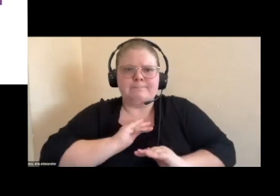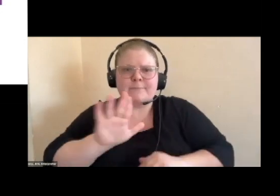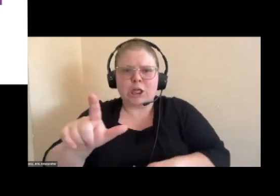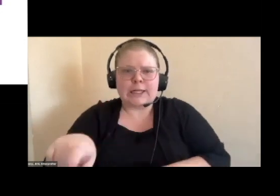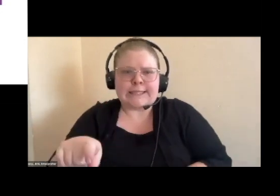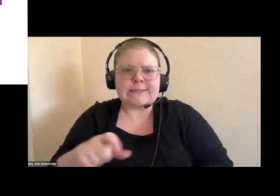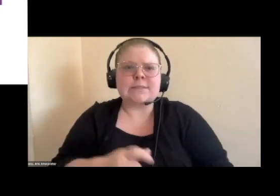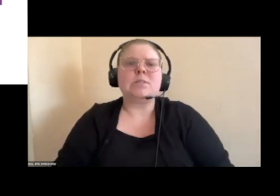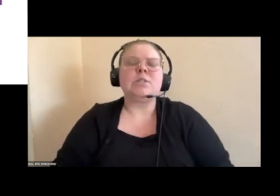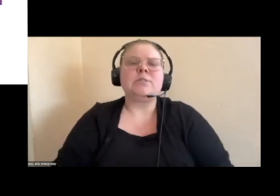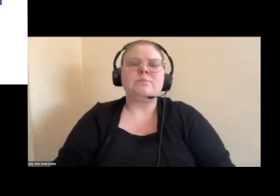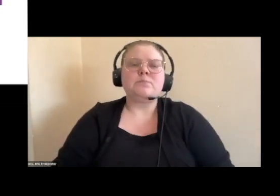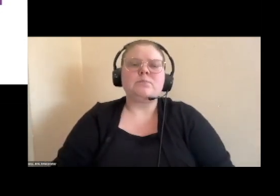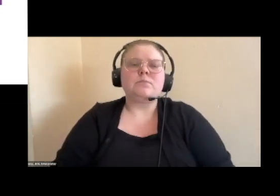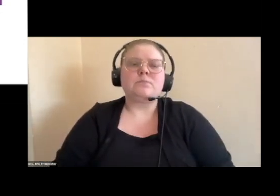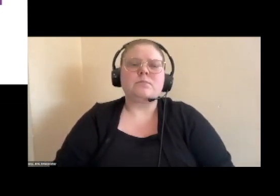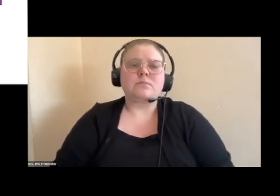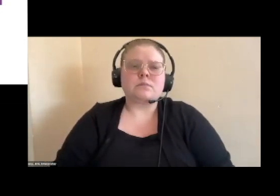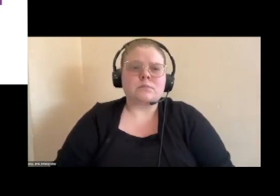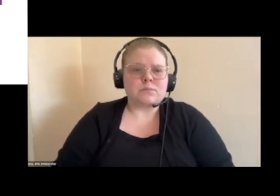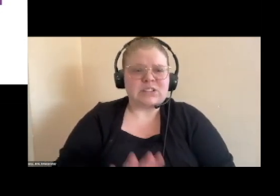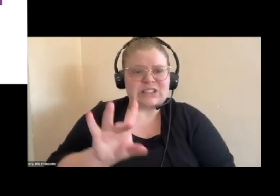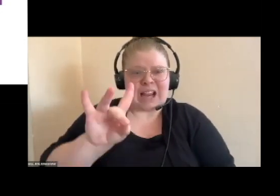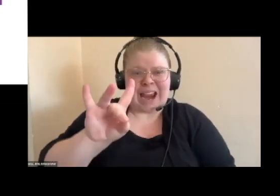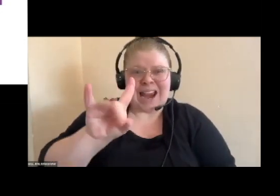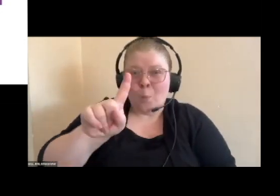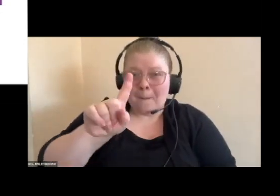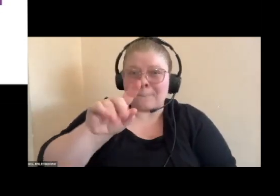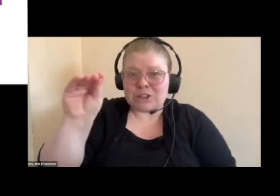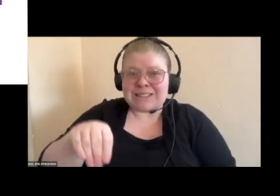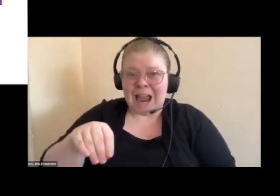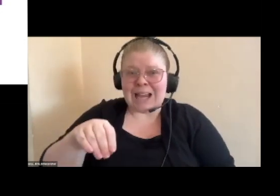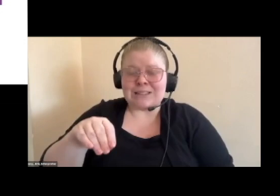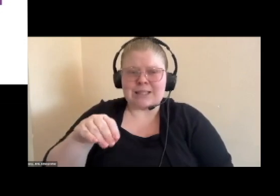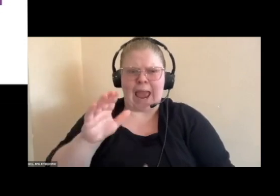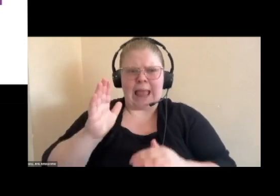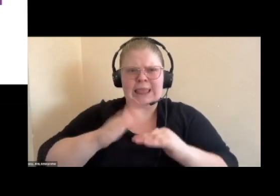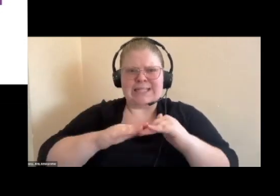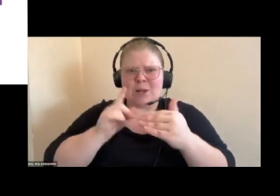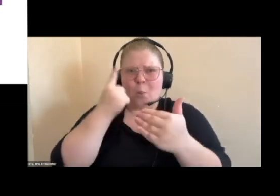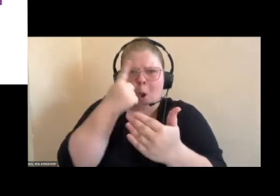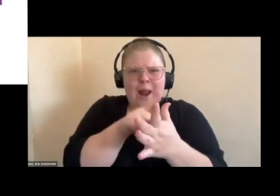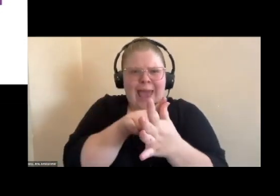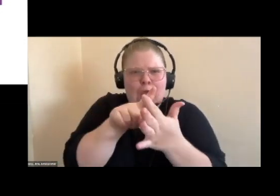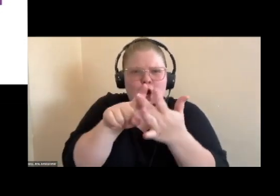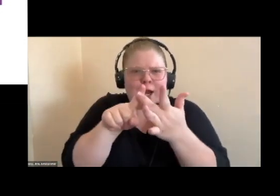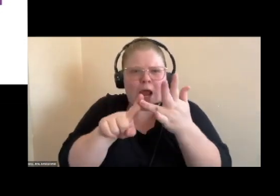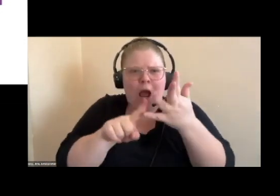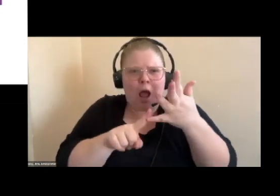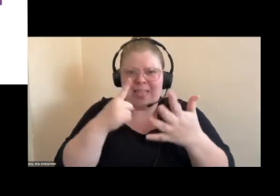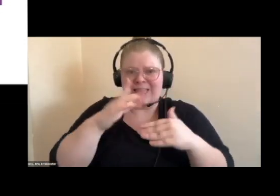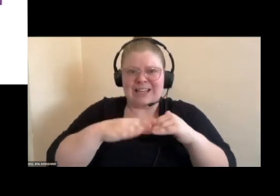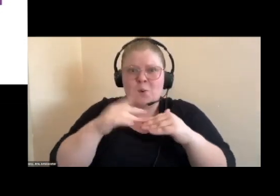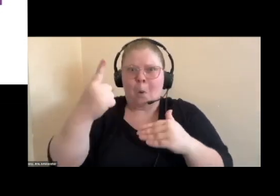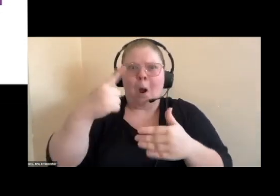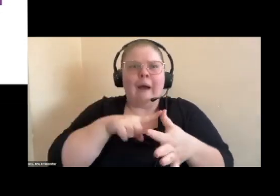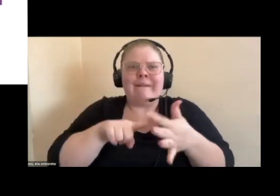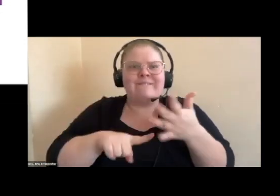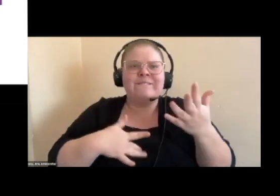that we looked at said they had an unmet need, at least in one area. Then what we did was we looked at